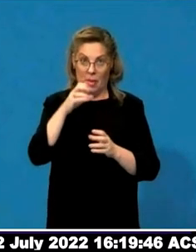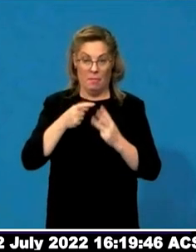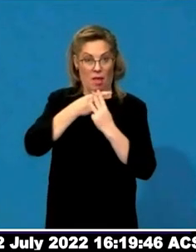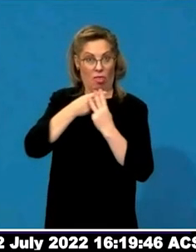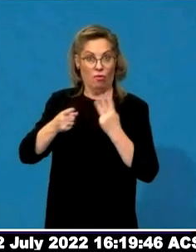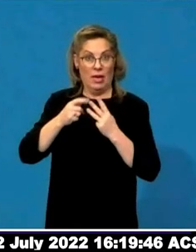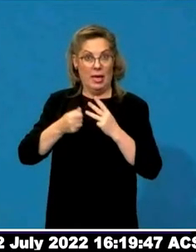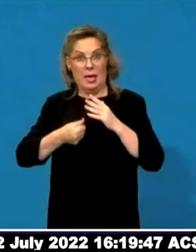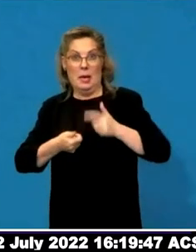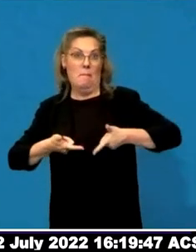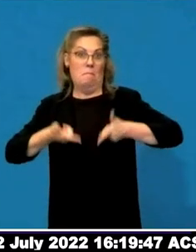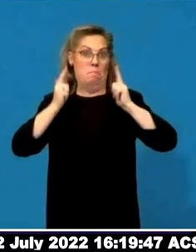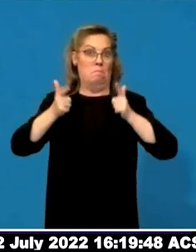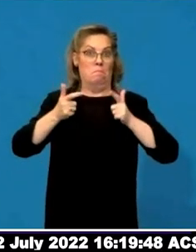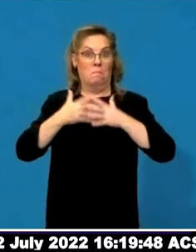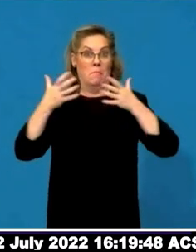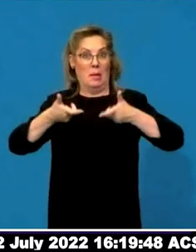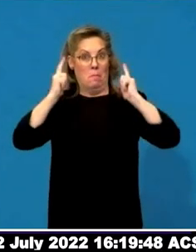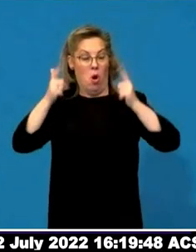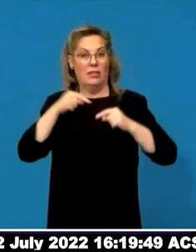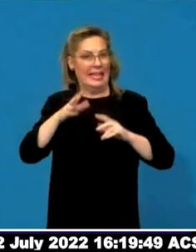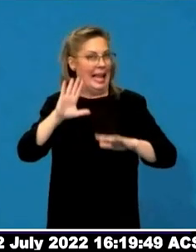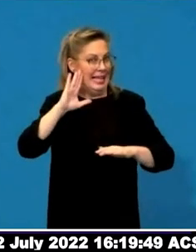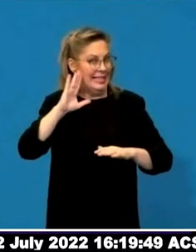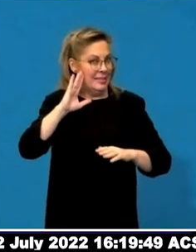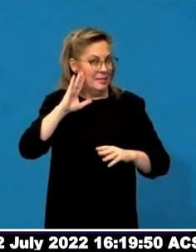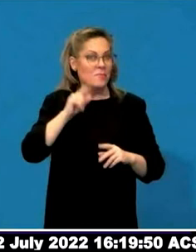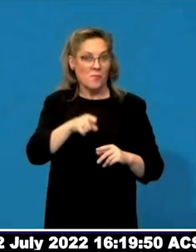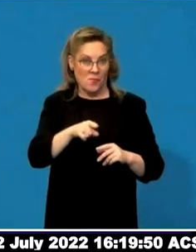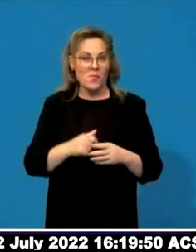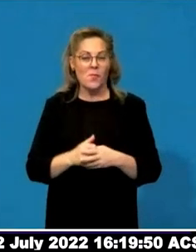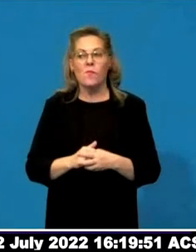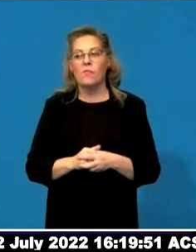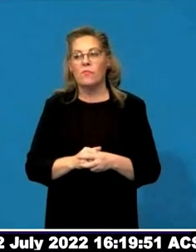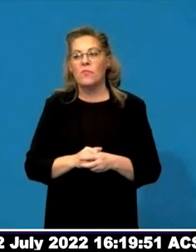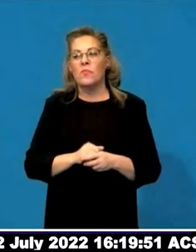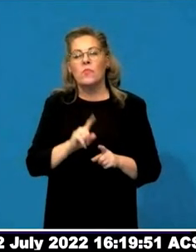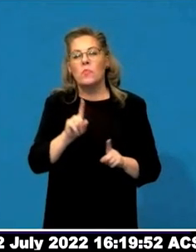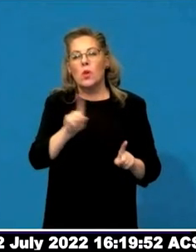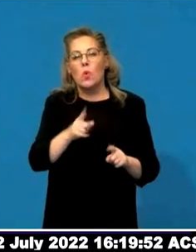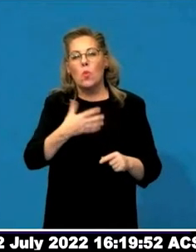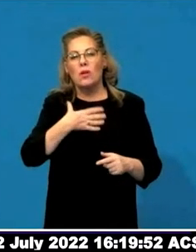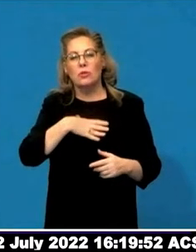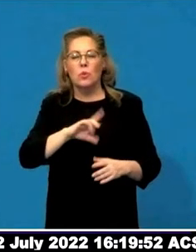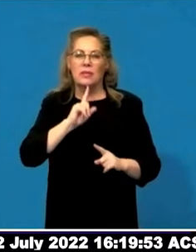What would you want to tell them if you can change things to make life easier for Boyzie?